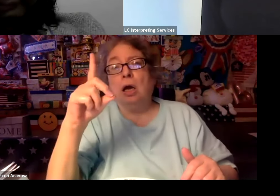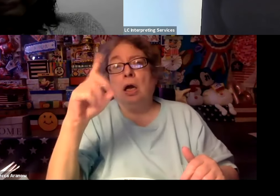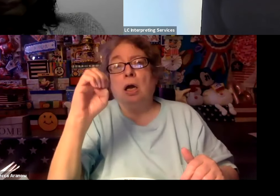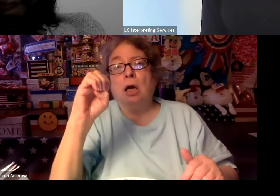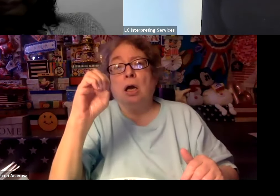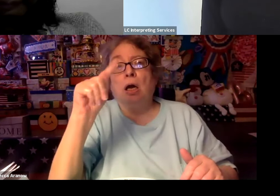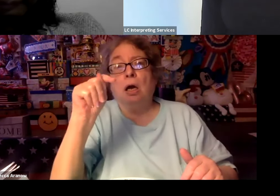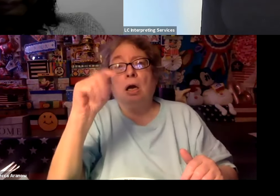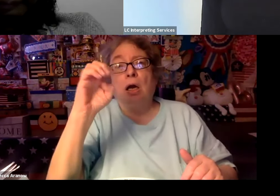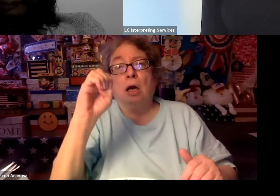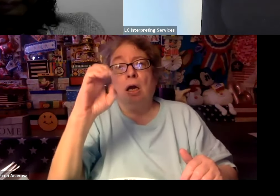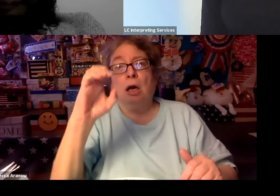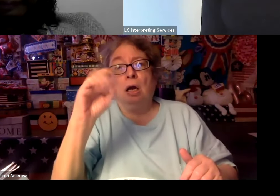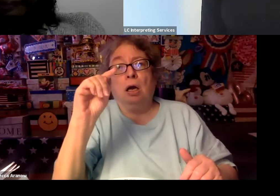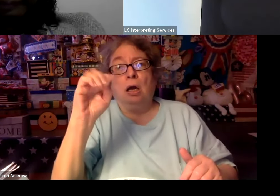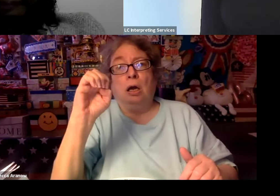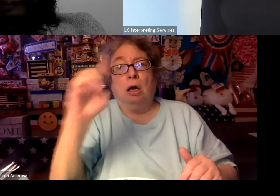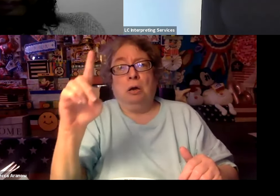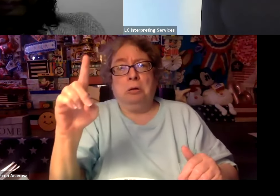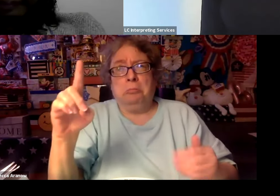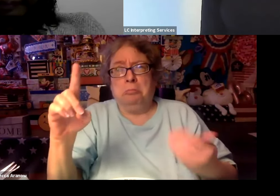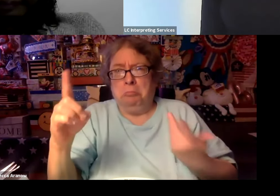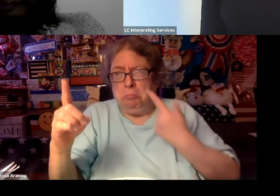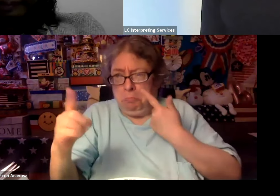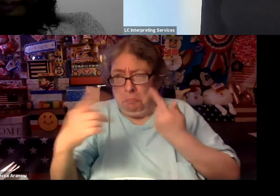Yes, hello. Thank you for taking my question. I have a question. I had a COVID test and they did the nasal swab. And I waited two days and I got an email. And it didn't actually say the word negative. I'm not really sure it said a different word.